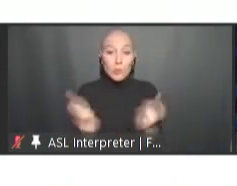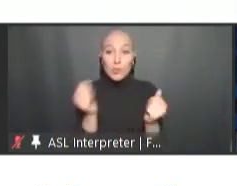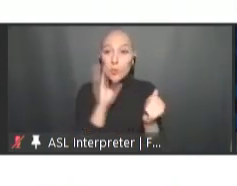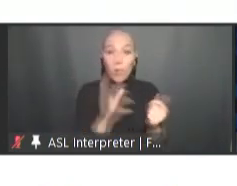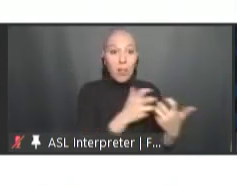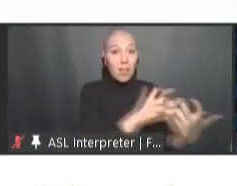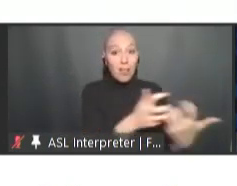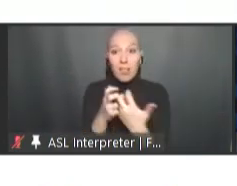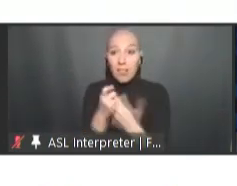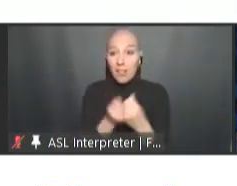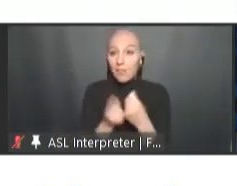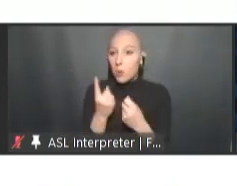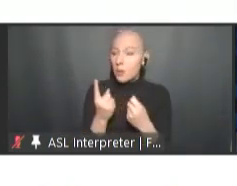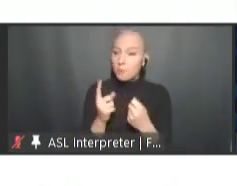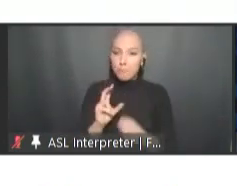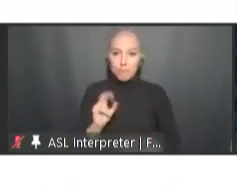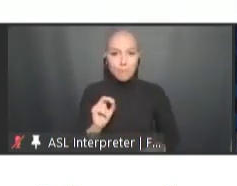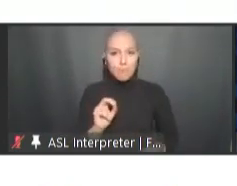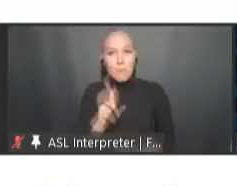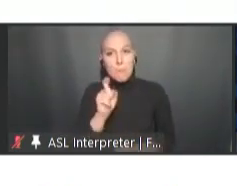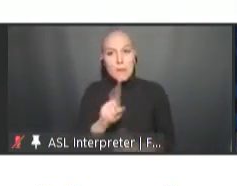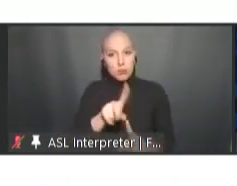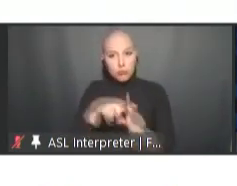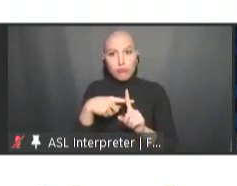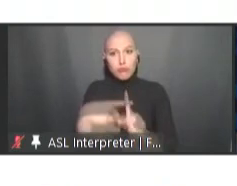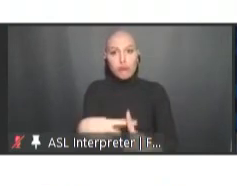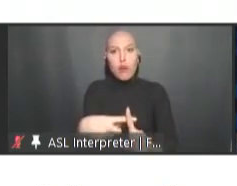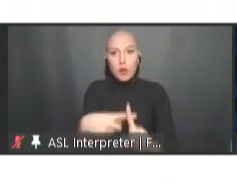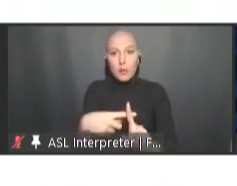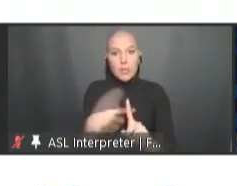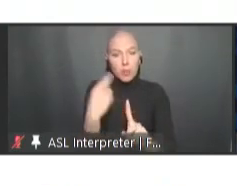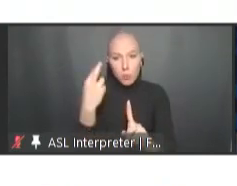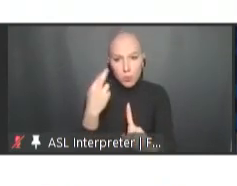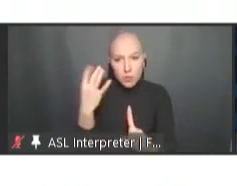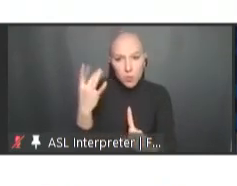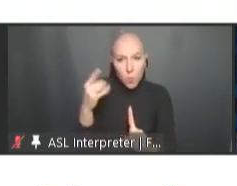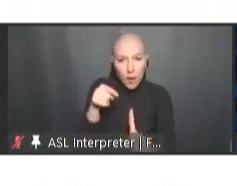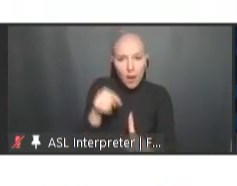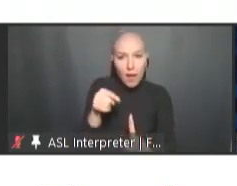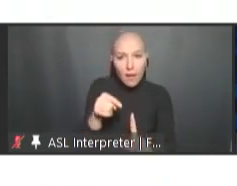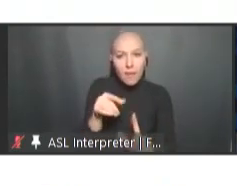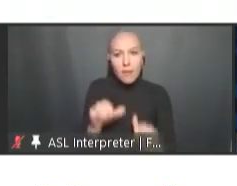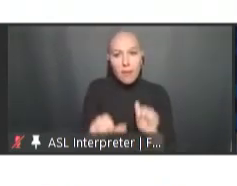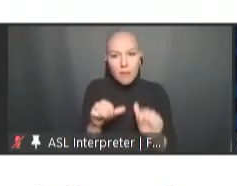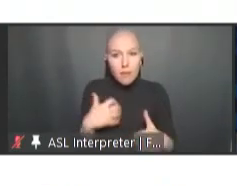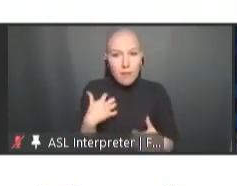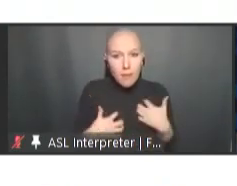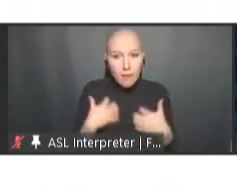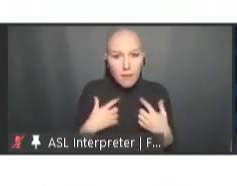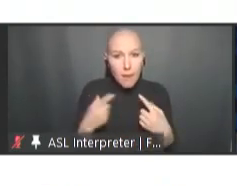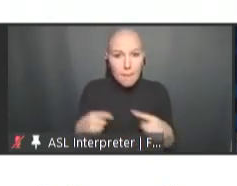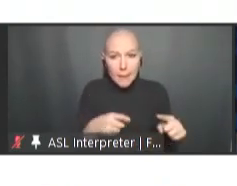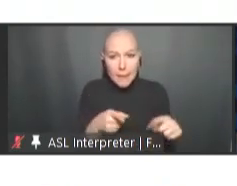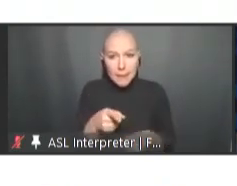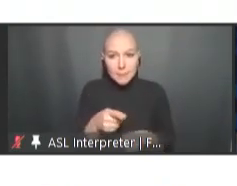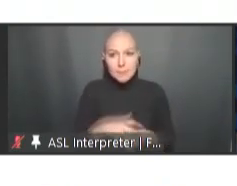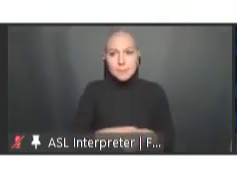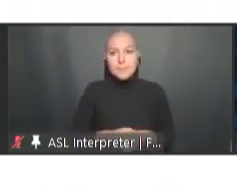our messages to the reasons why there might be hesitancy. Couple more slides and I'll be done.